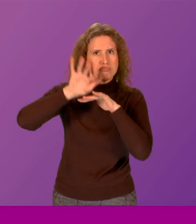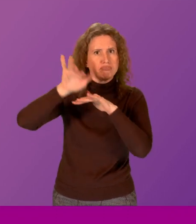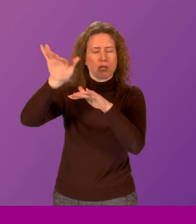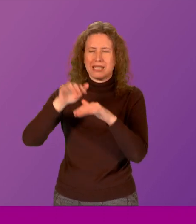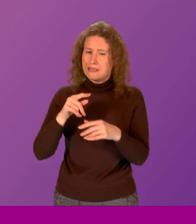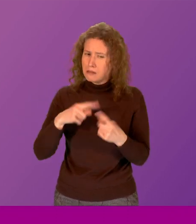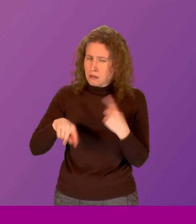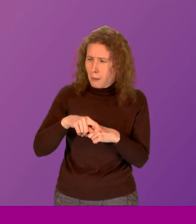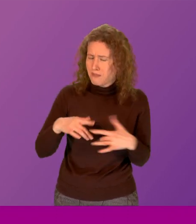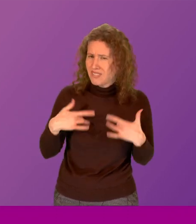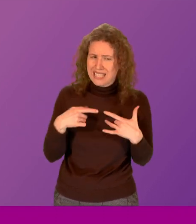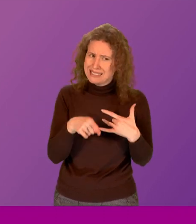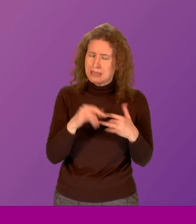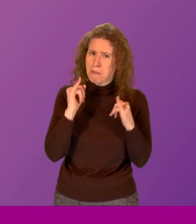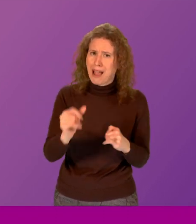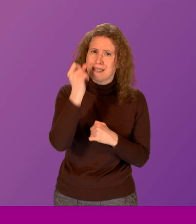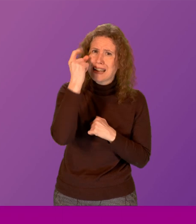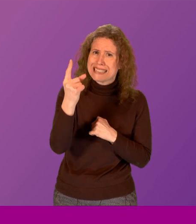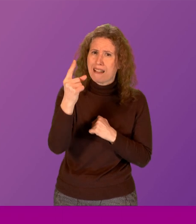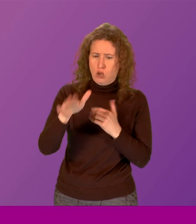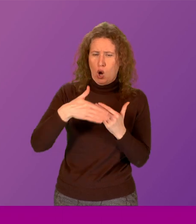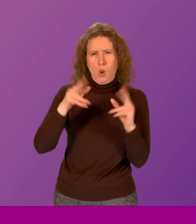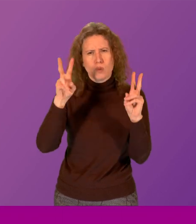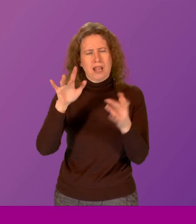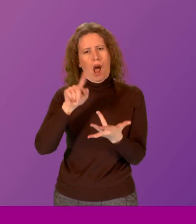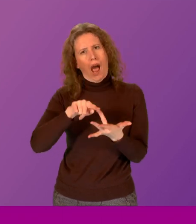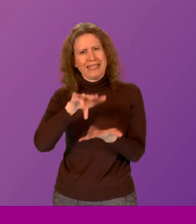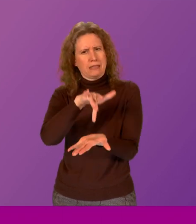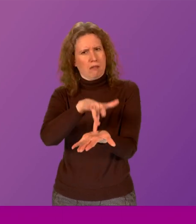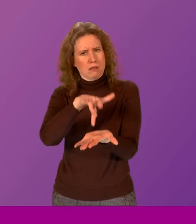that that is a retrograde step, and is he able to indicate whether any impact assessment has